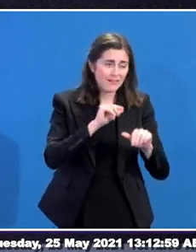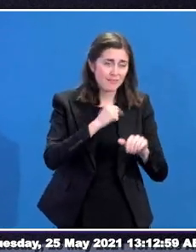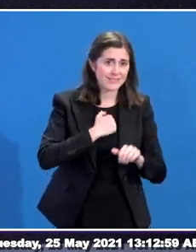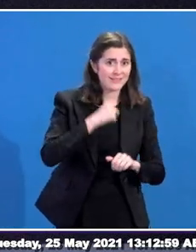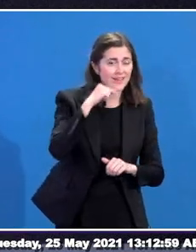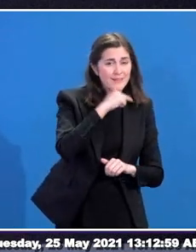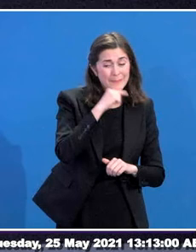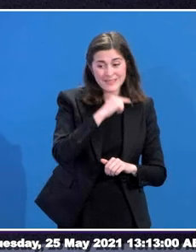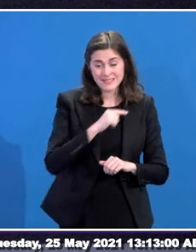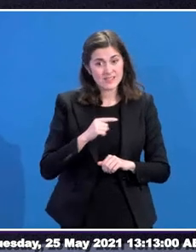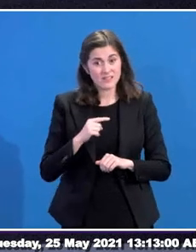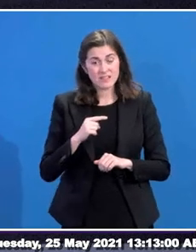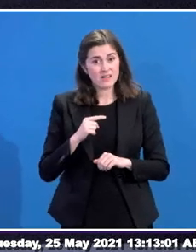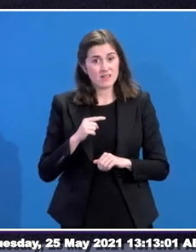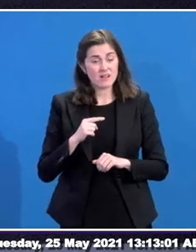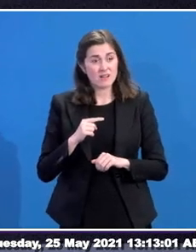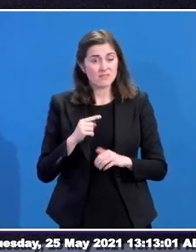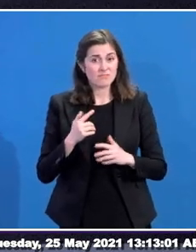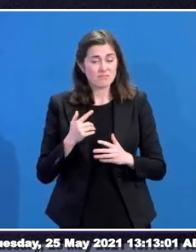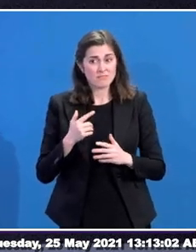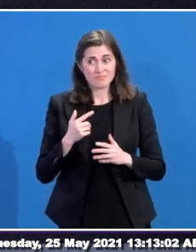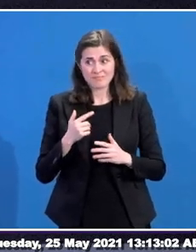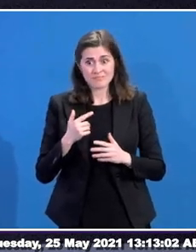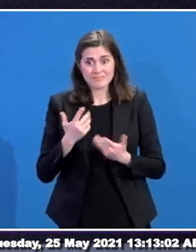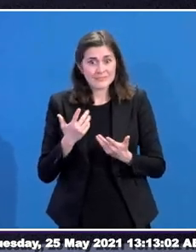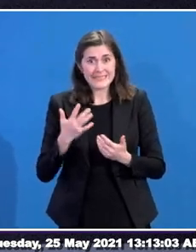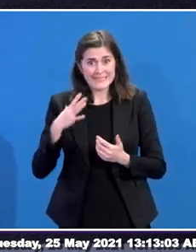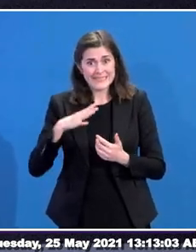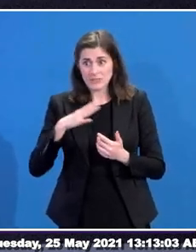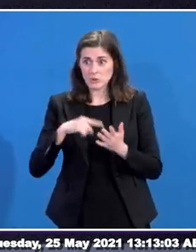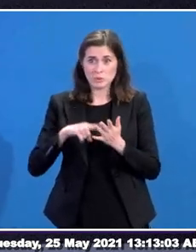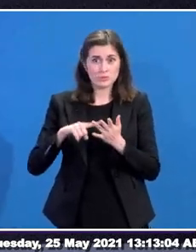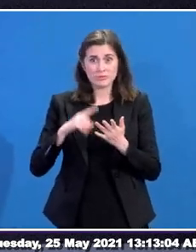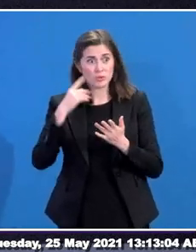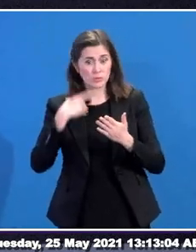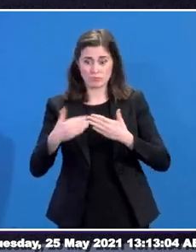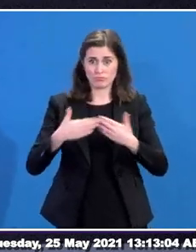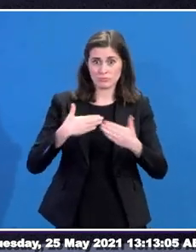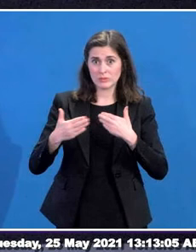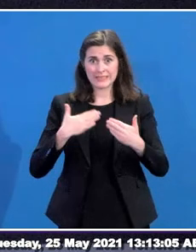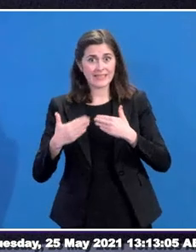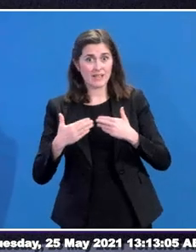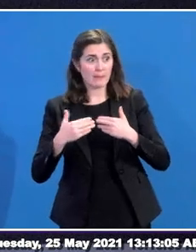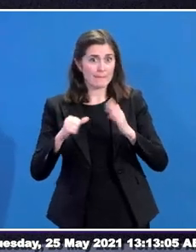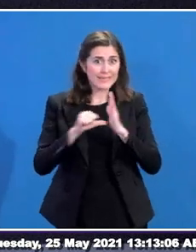We've got to start with the trust in our support providers that are out